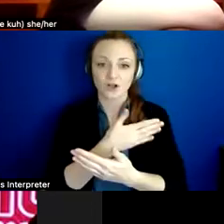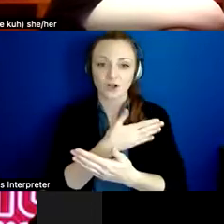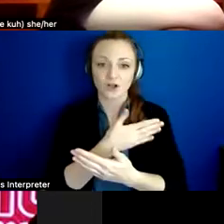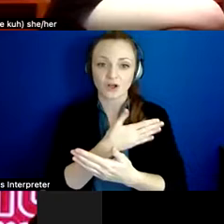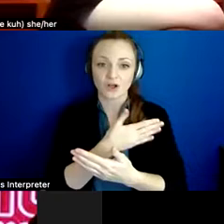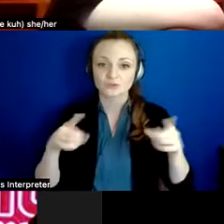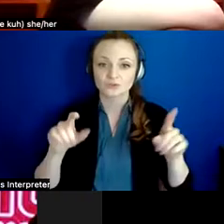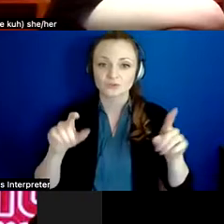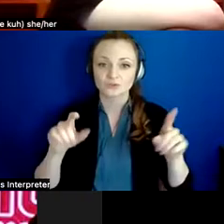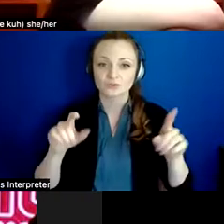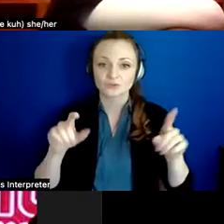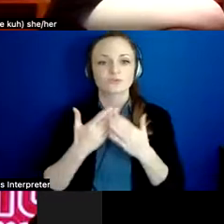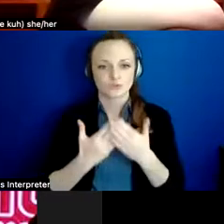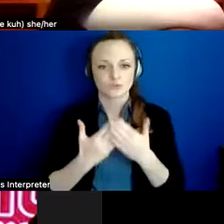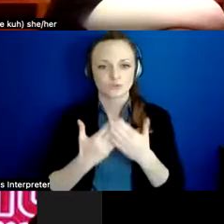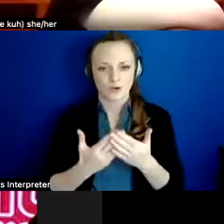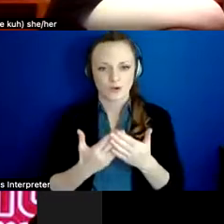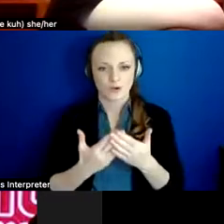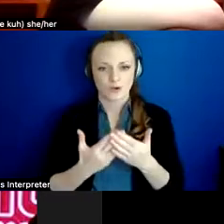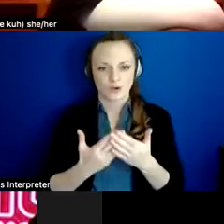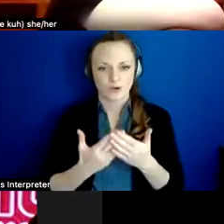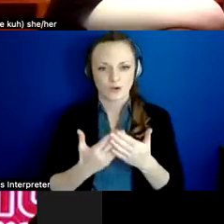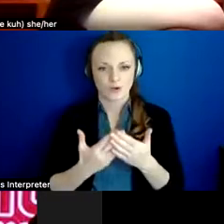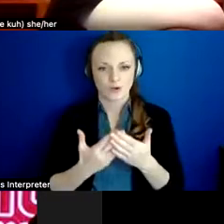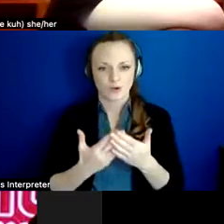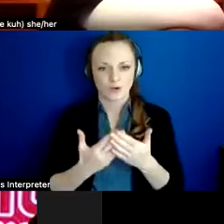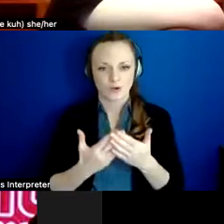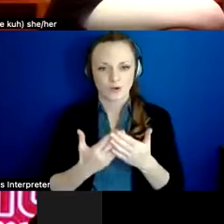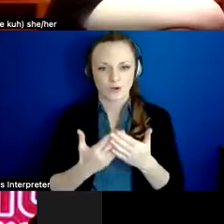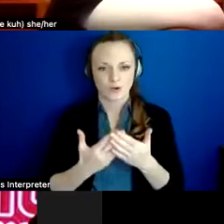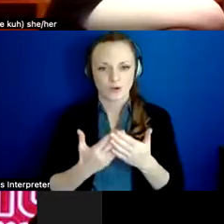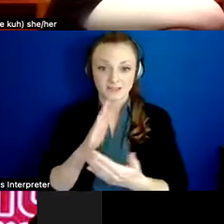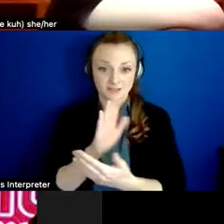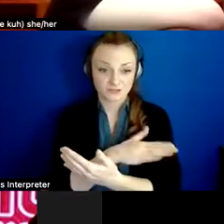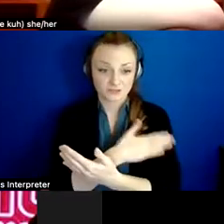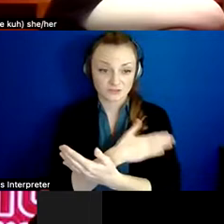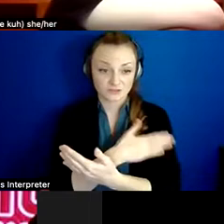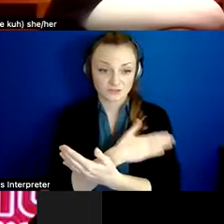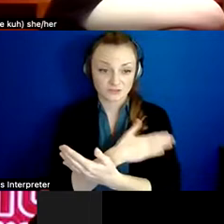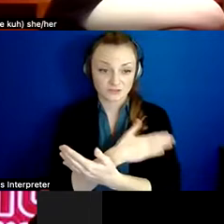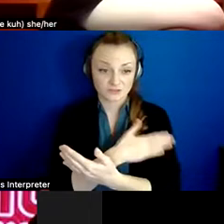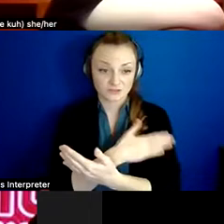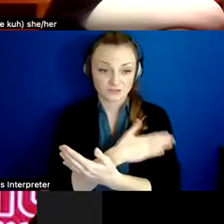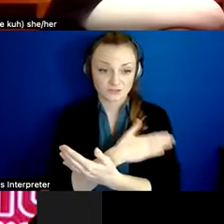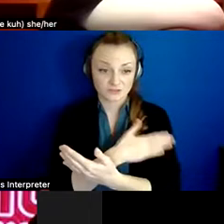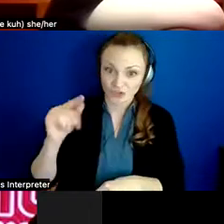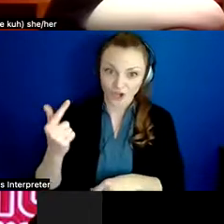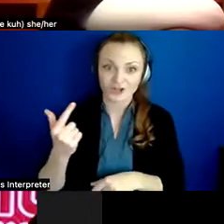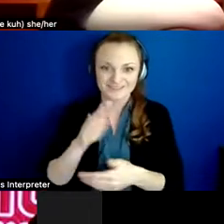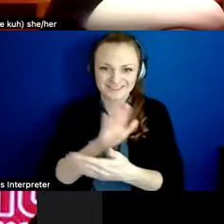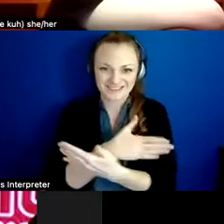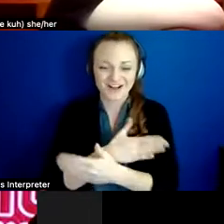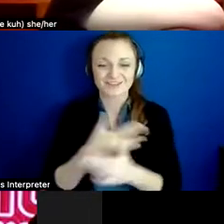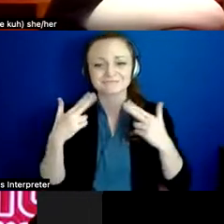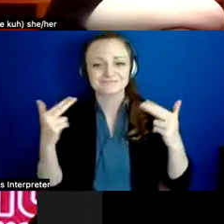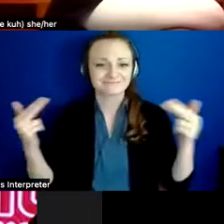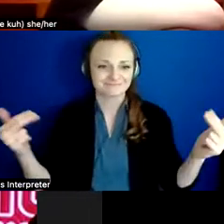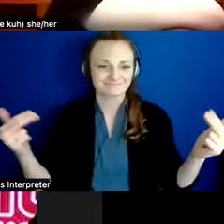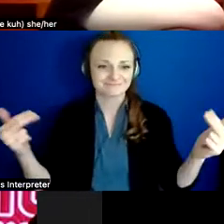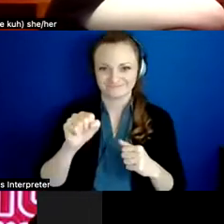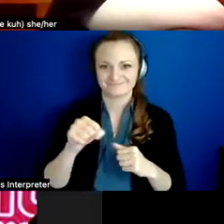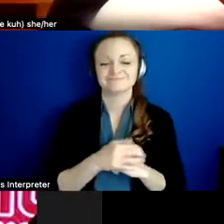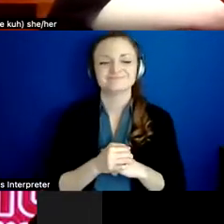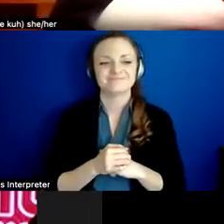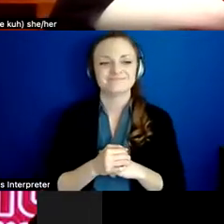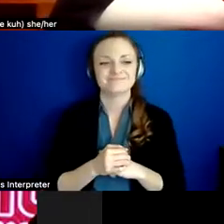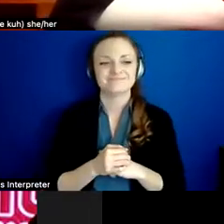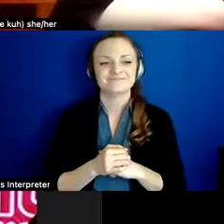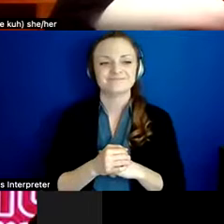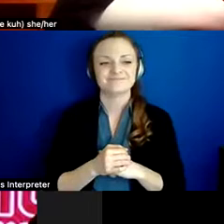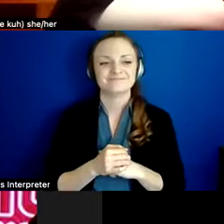20:11:10 Many of the songs are songs, literally just. songs will have a guitar or something